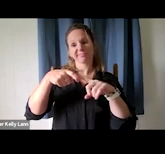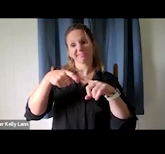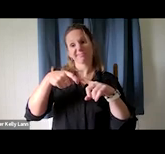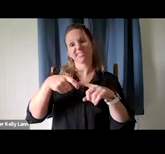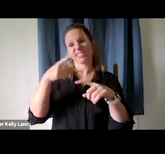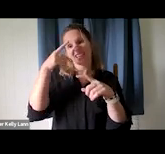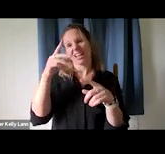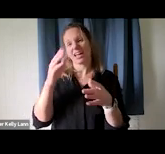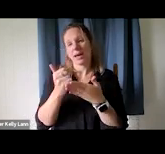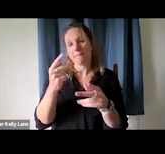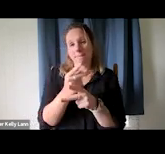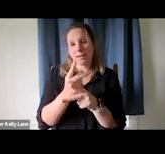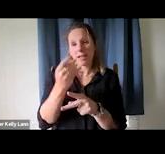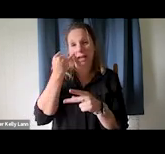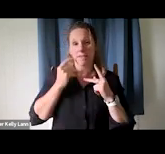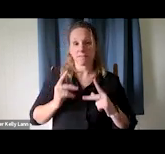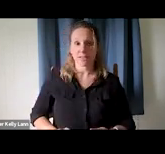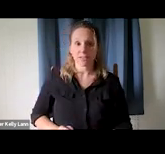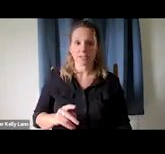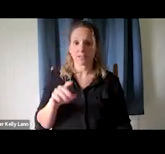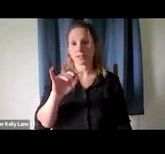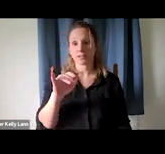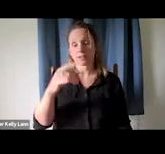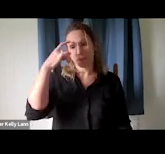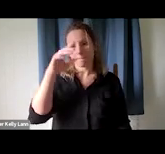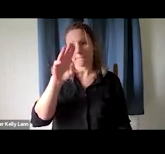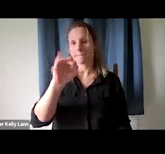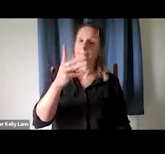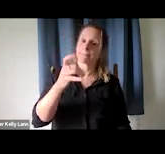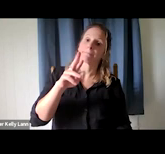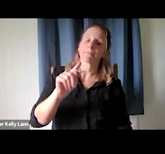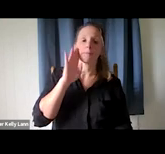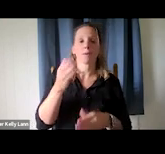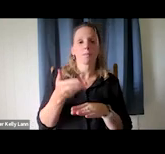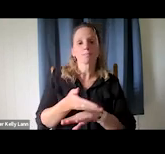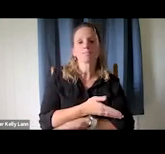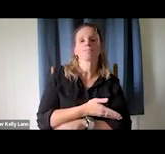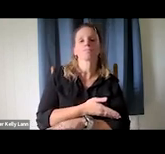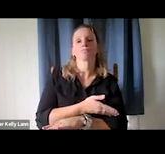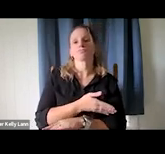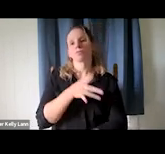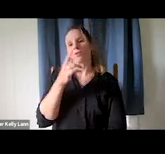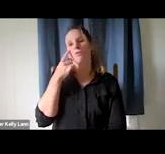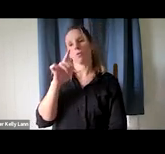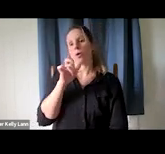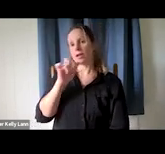where a physical or mental impairment would improve to the point of non-disability.